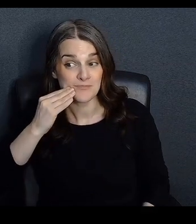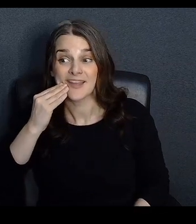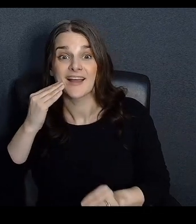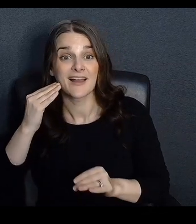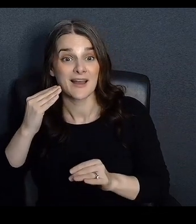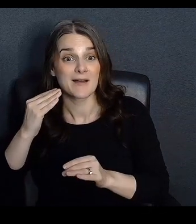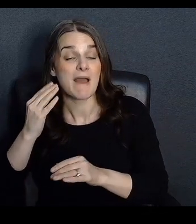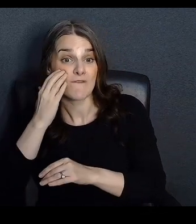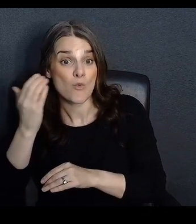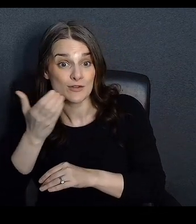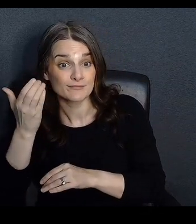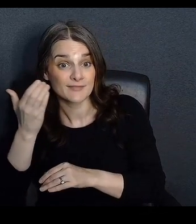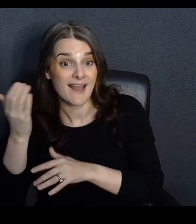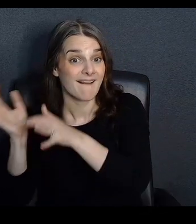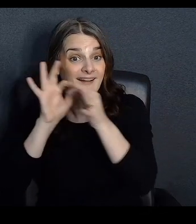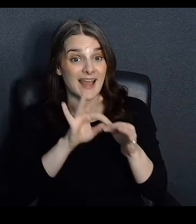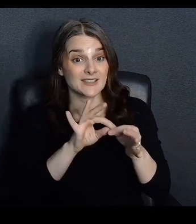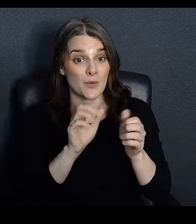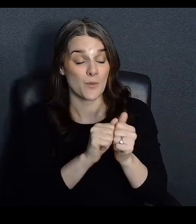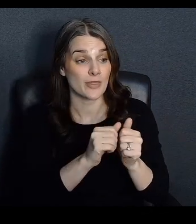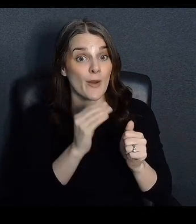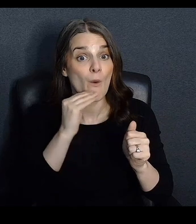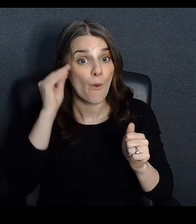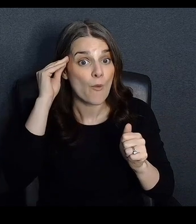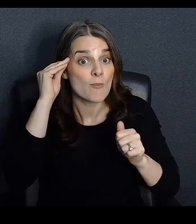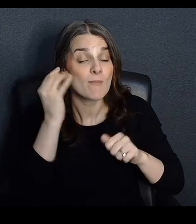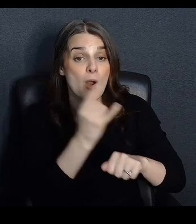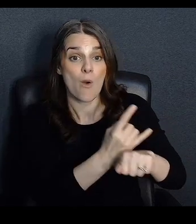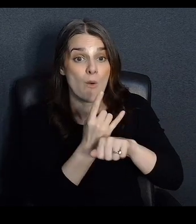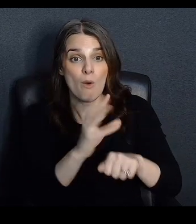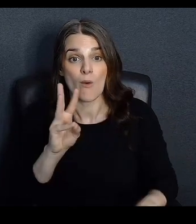network, if it knows I'm home, then turn on my decompression